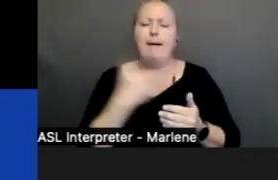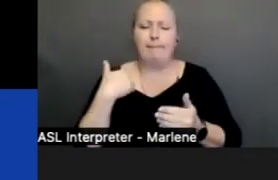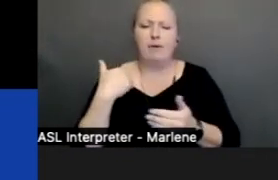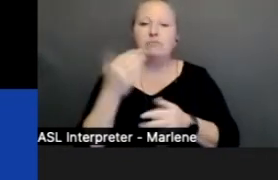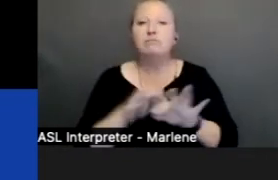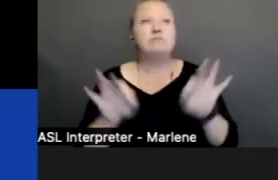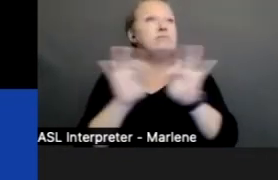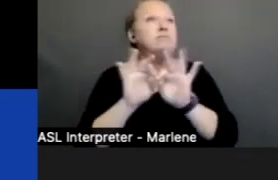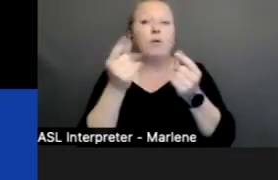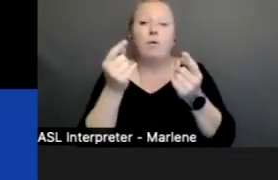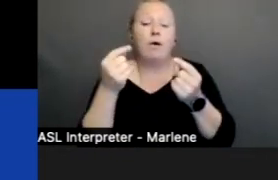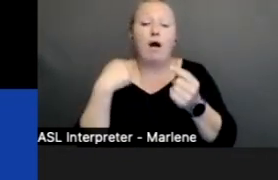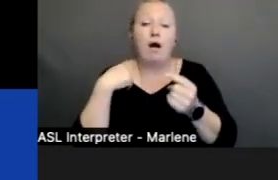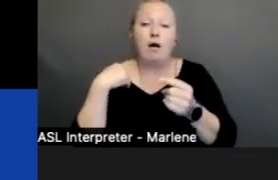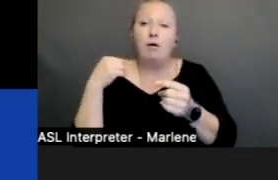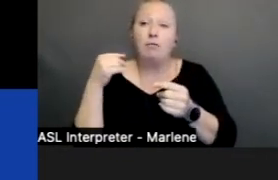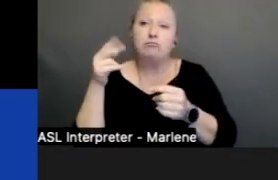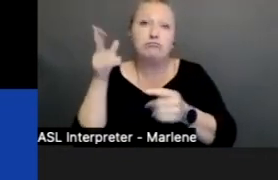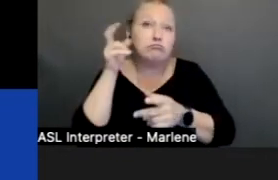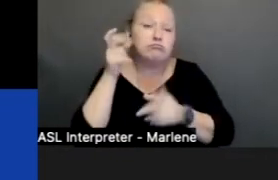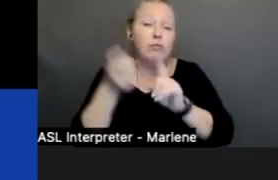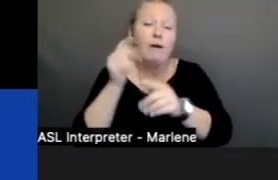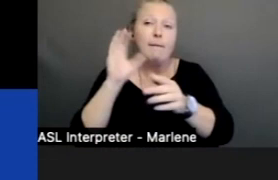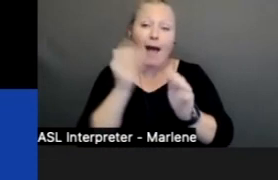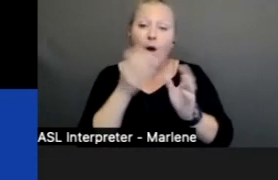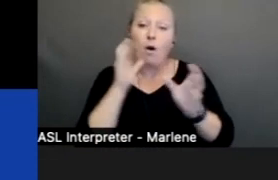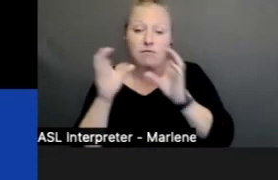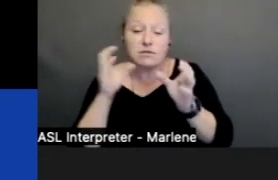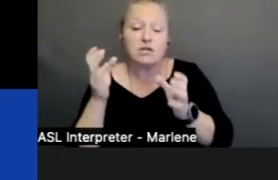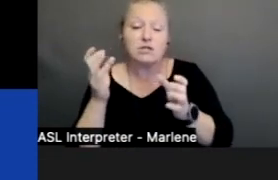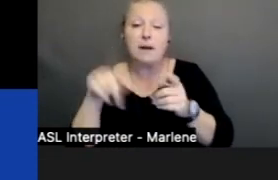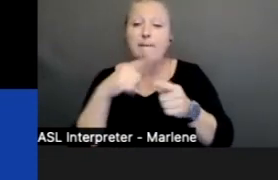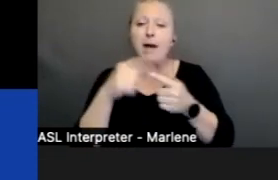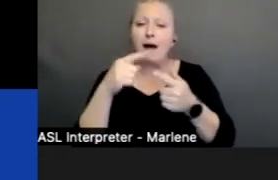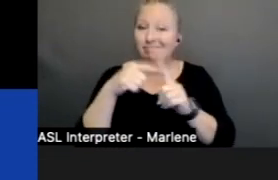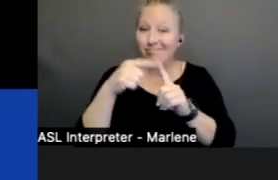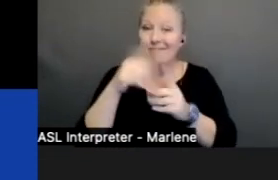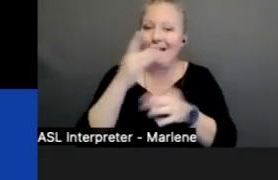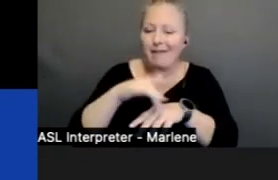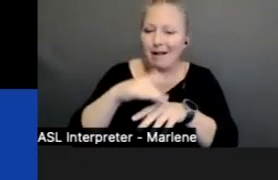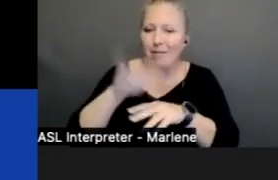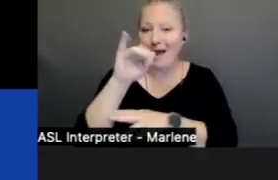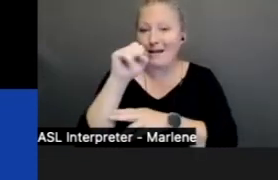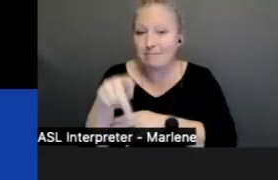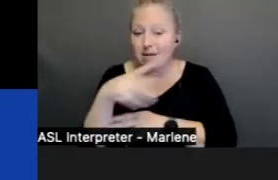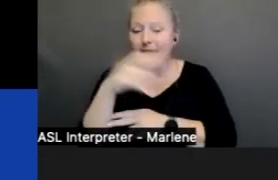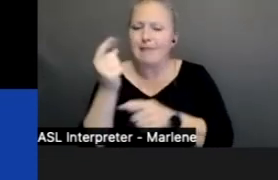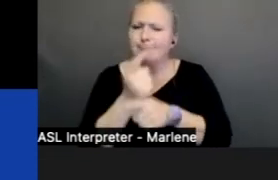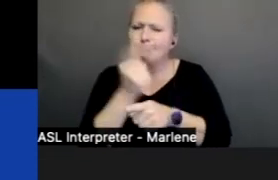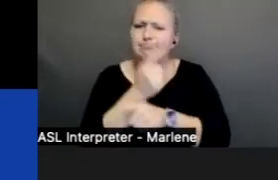key takeaways from our conversation were around availability of ISPs and adequate connectivity